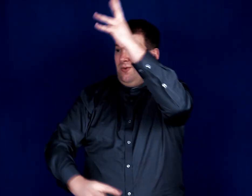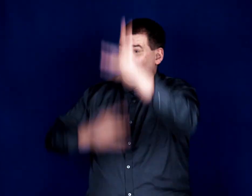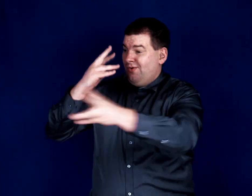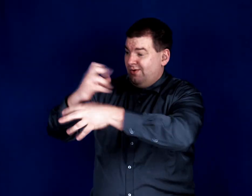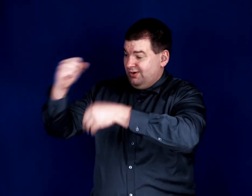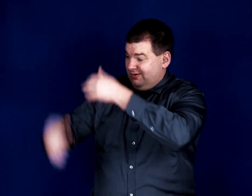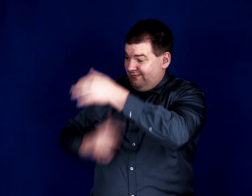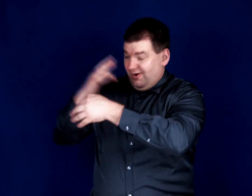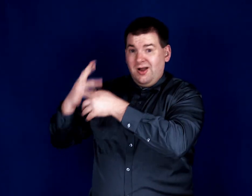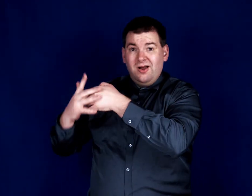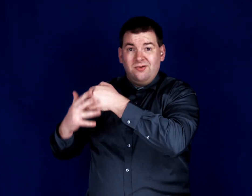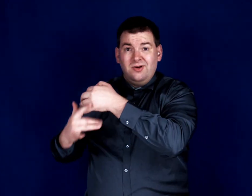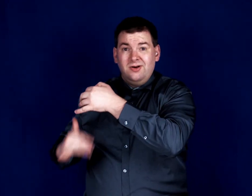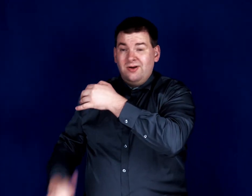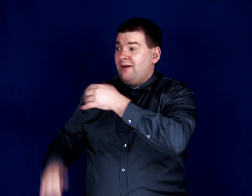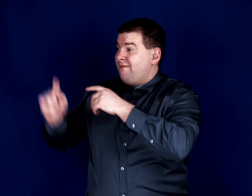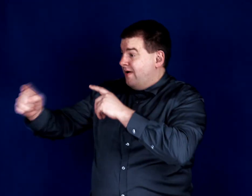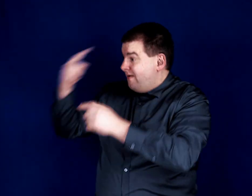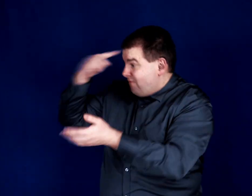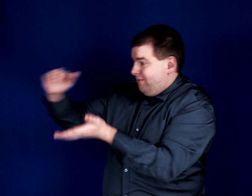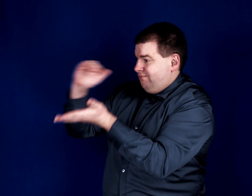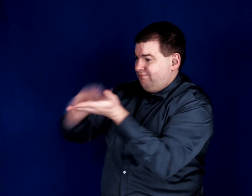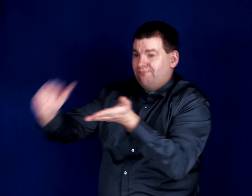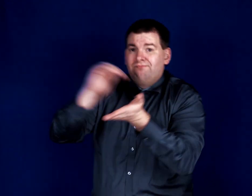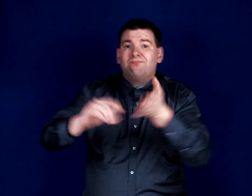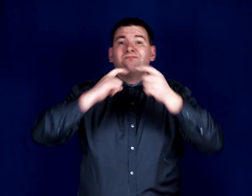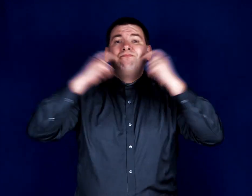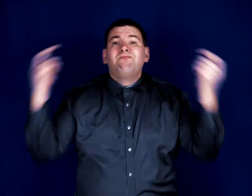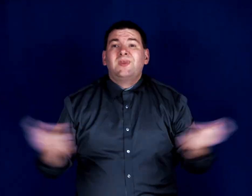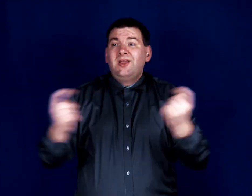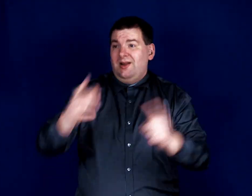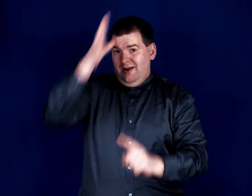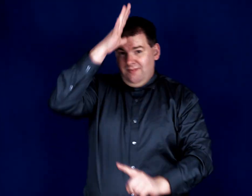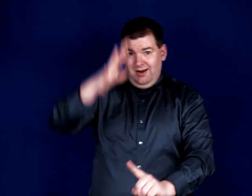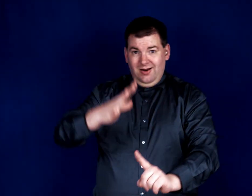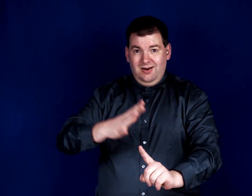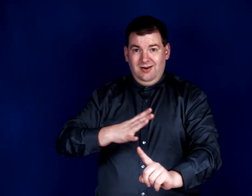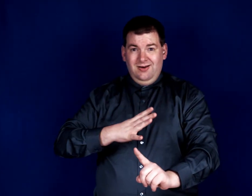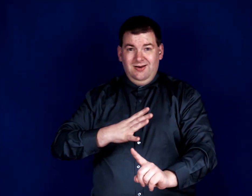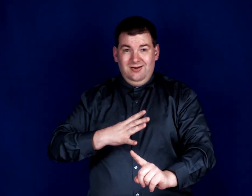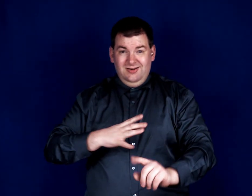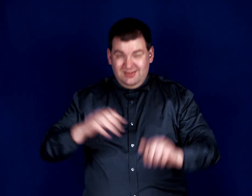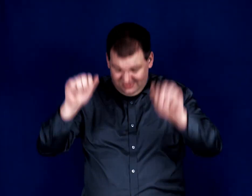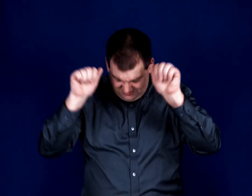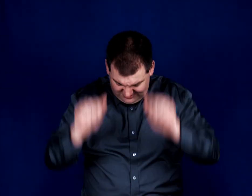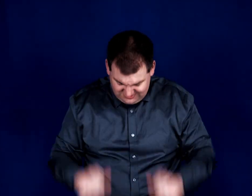world's foundation for the sins of men.